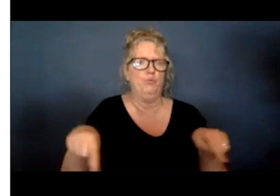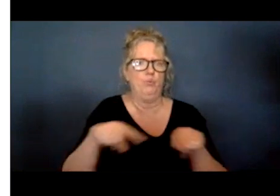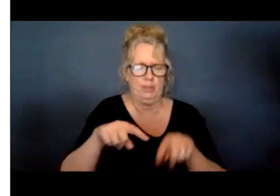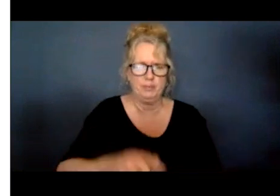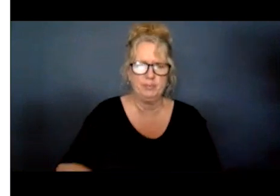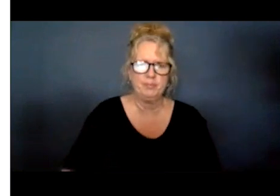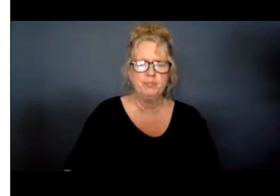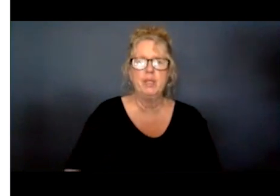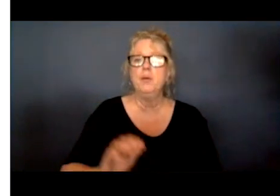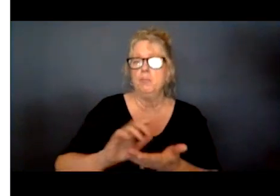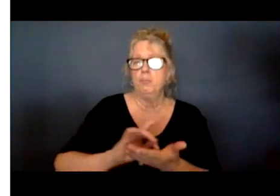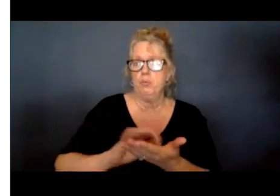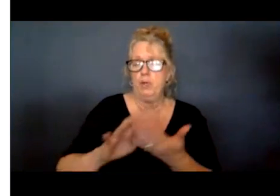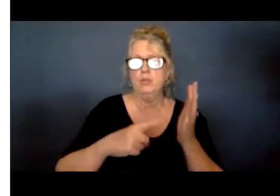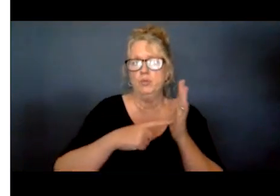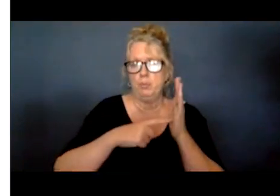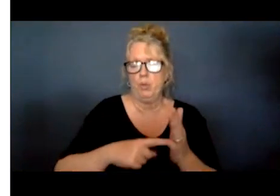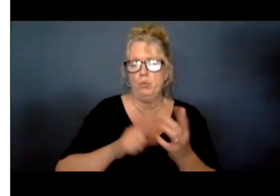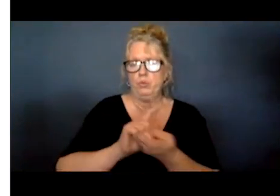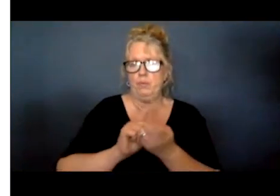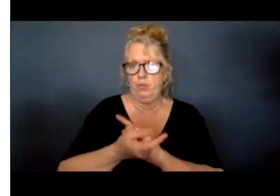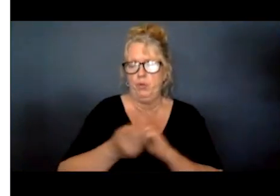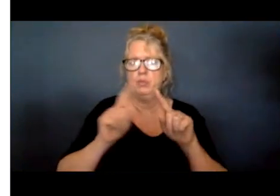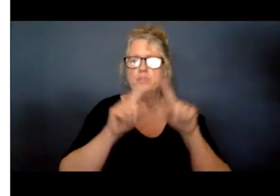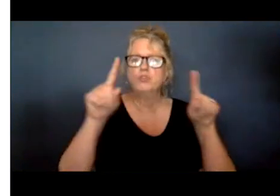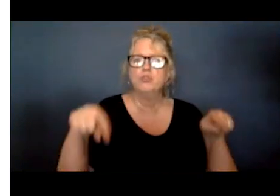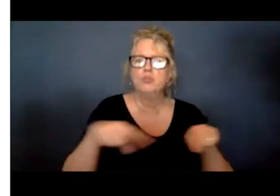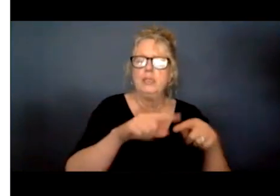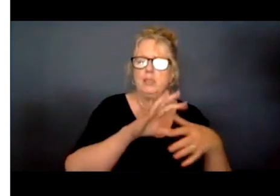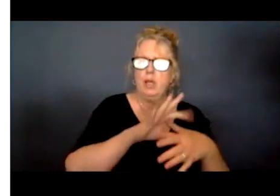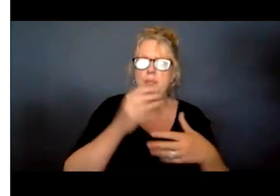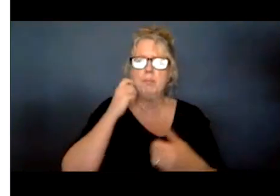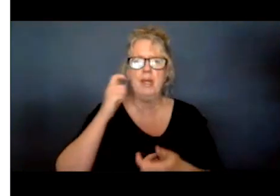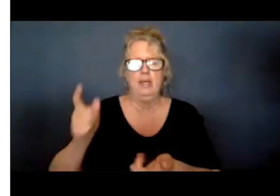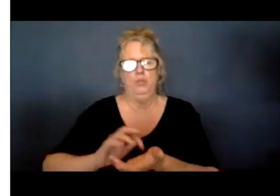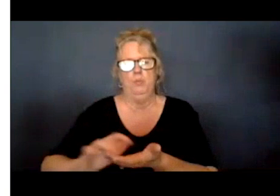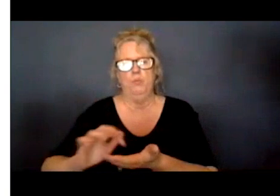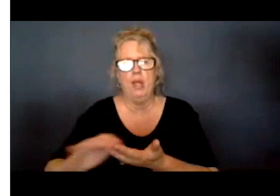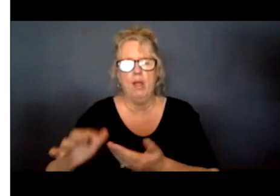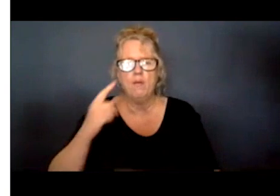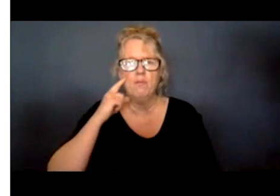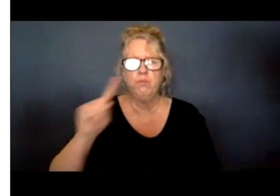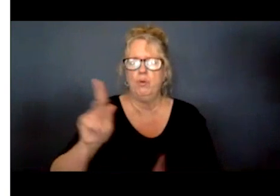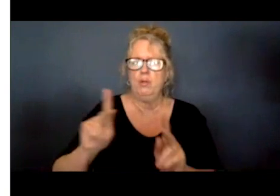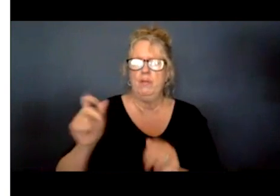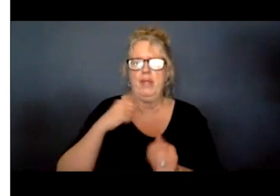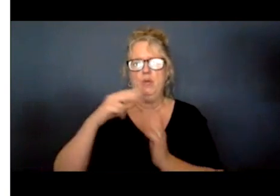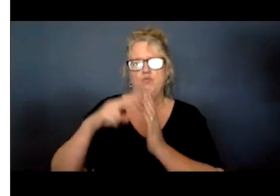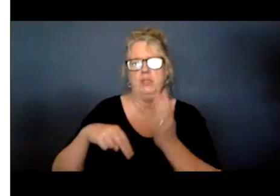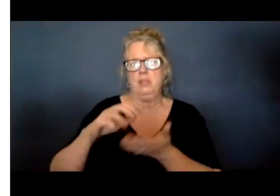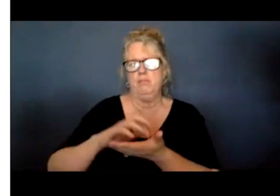Braille displays convert on-screen content into Braille output for users who read tactile text.